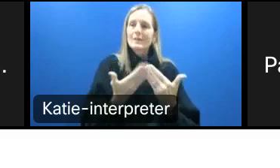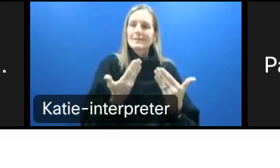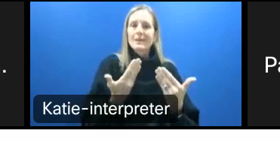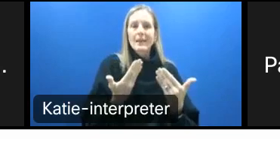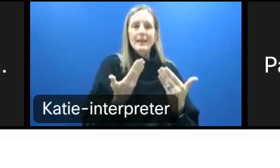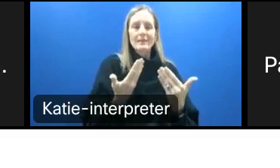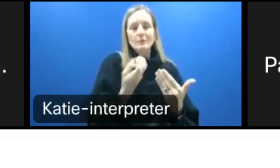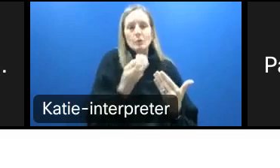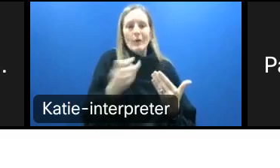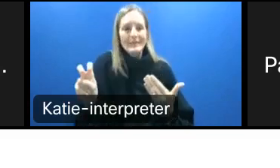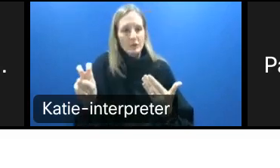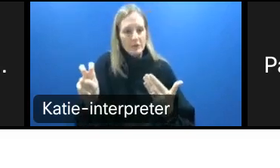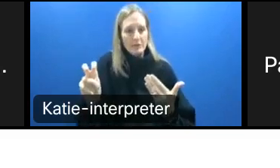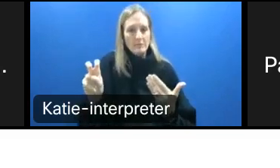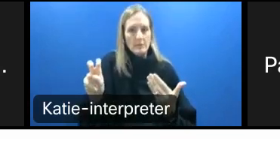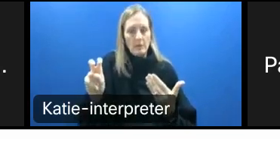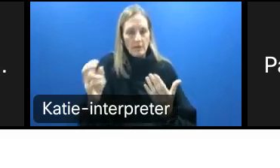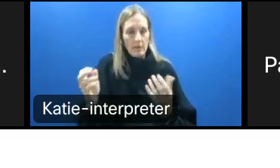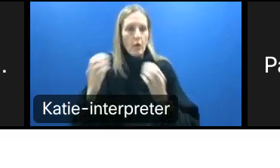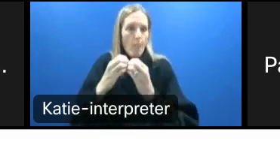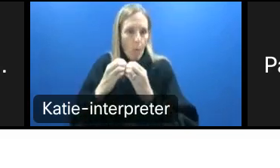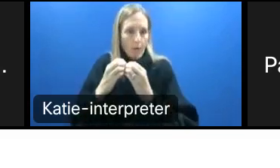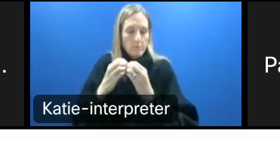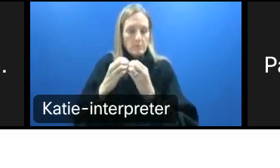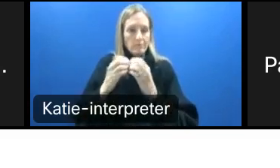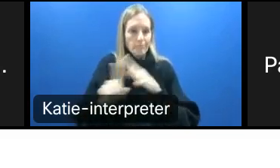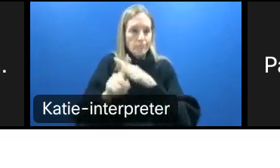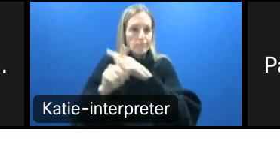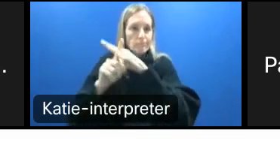So that we can have the capacity to meet to increase the demands.